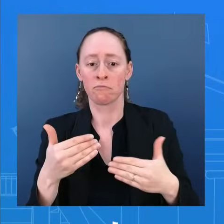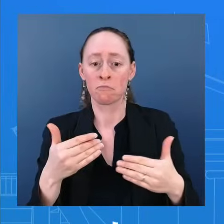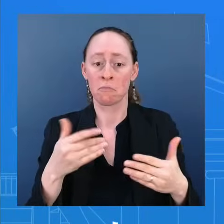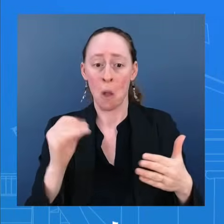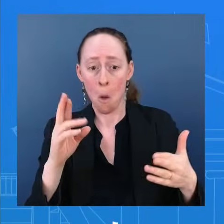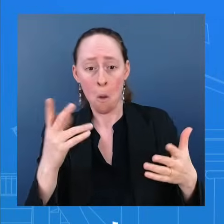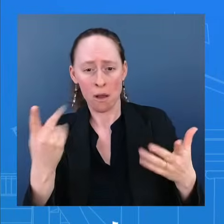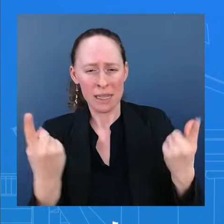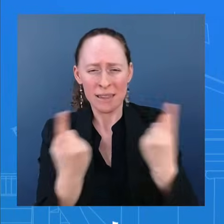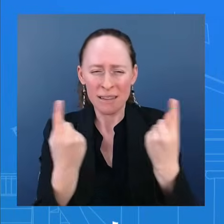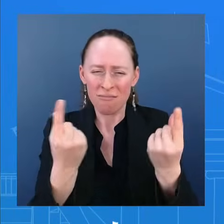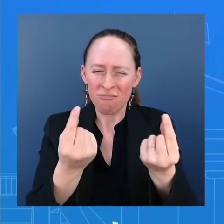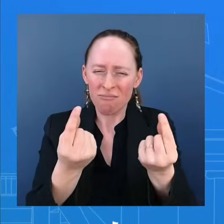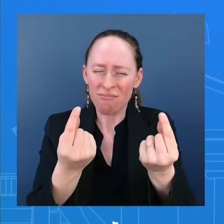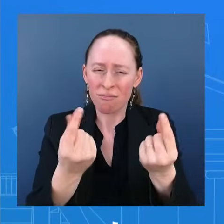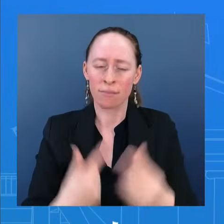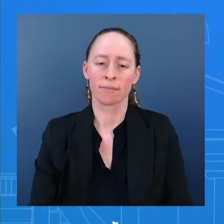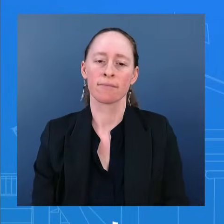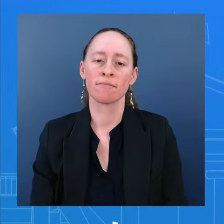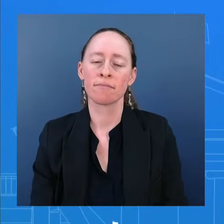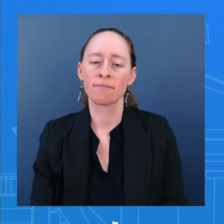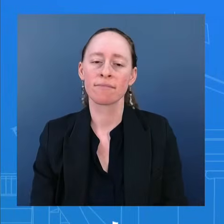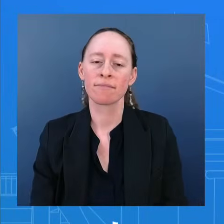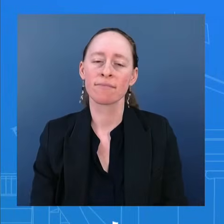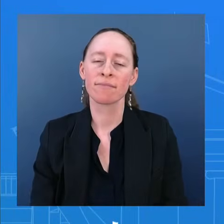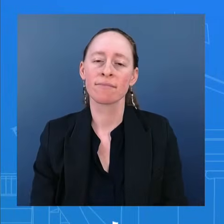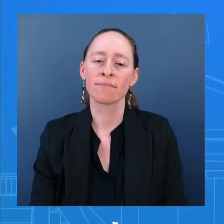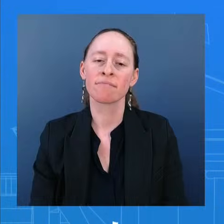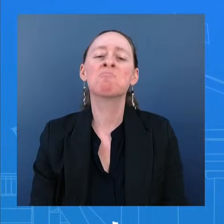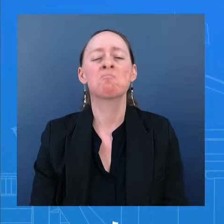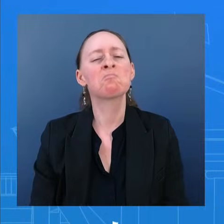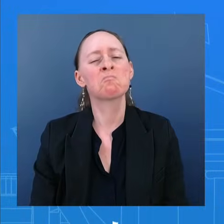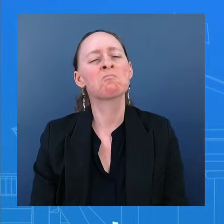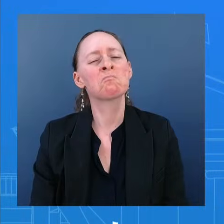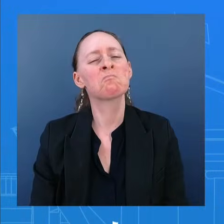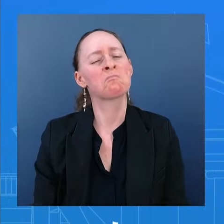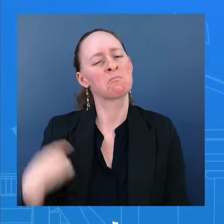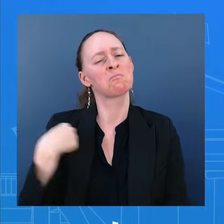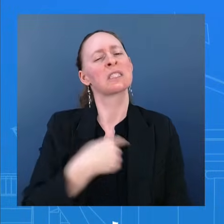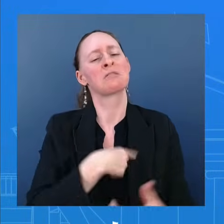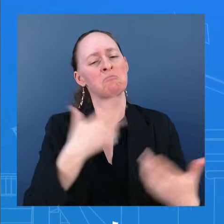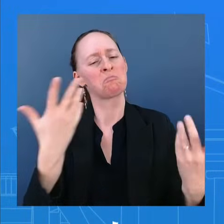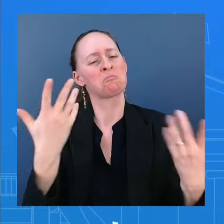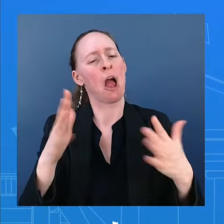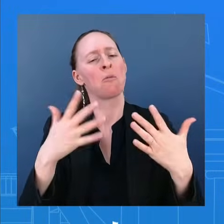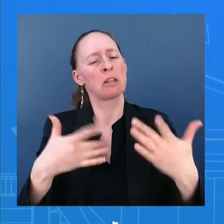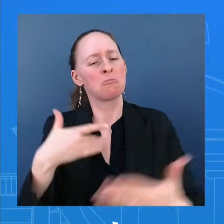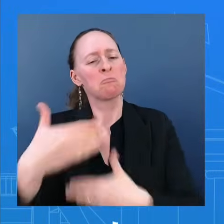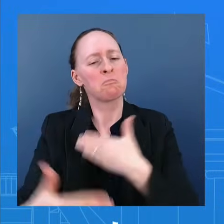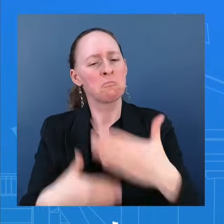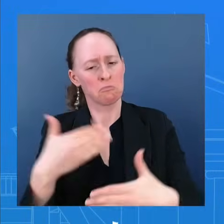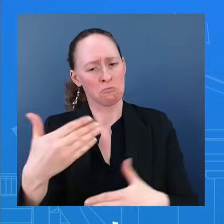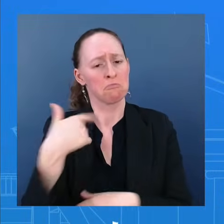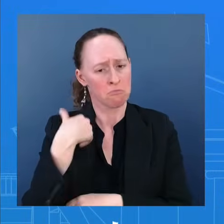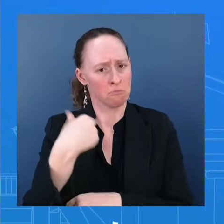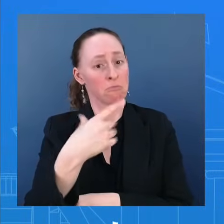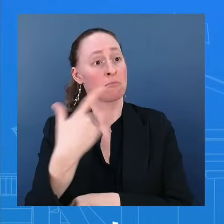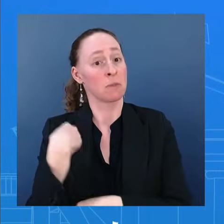We are keeping the incoming Trump team fully aware and read in of not only what we're doing